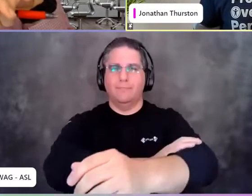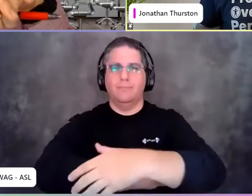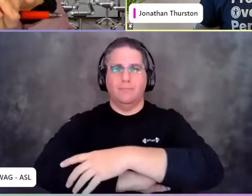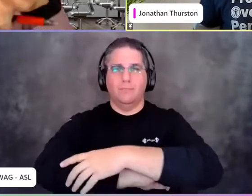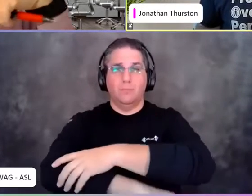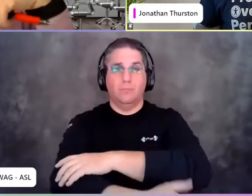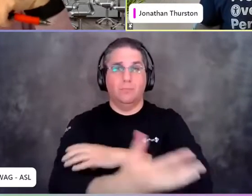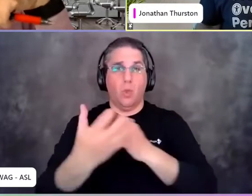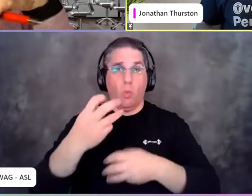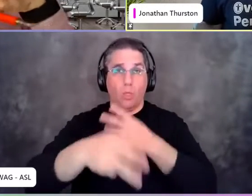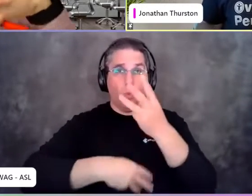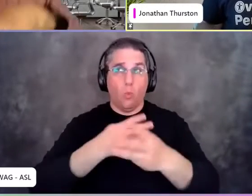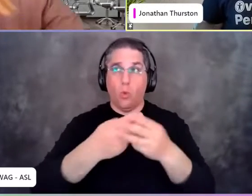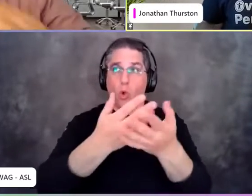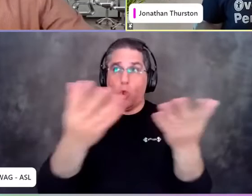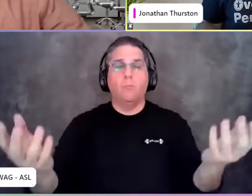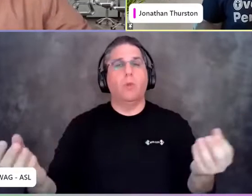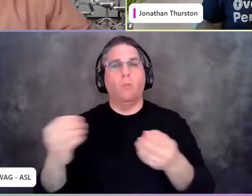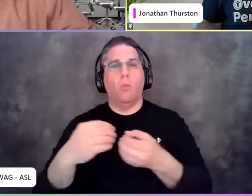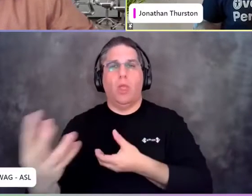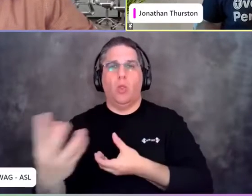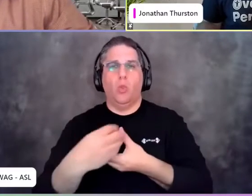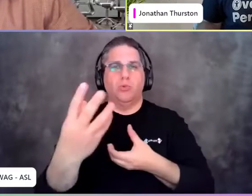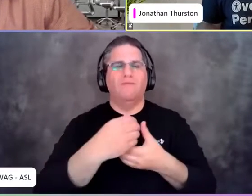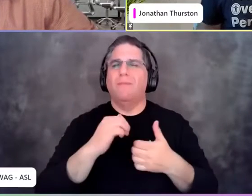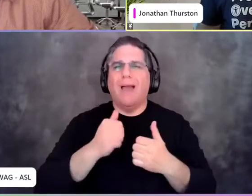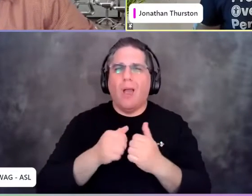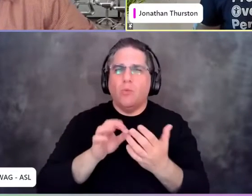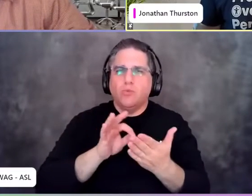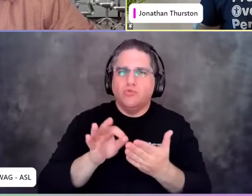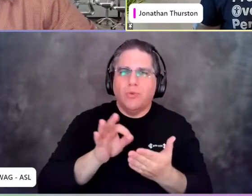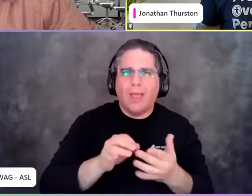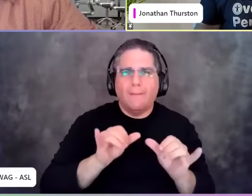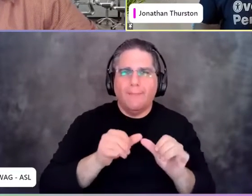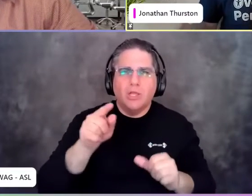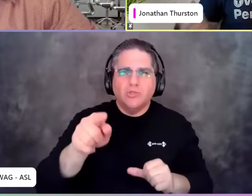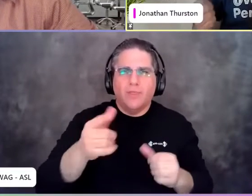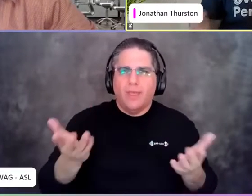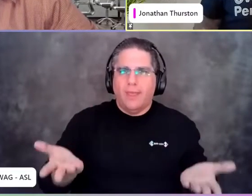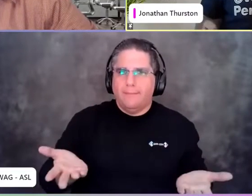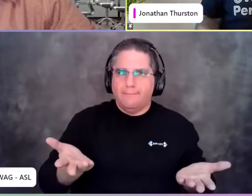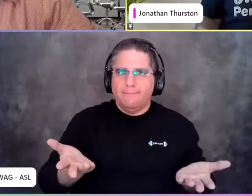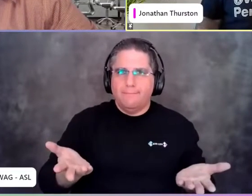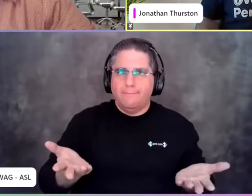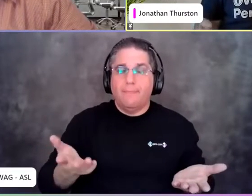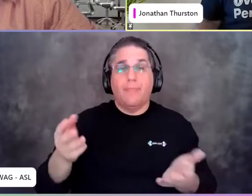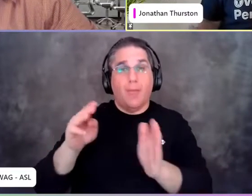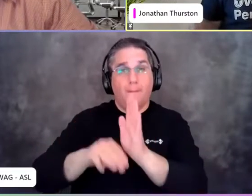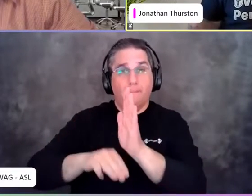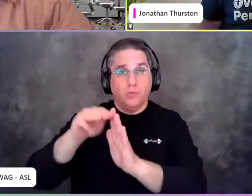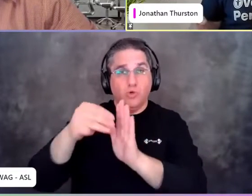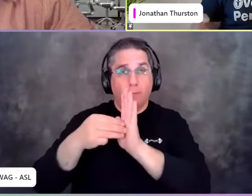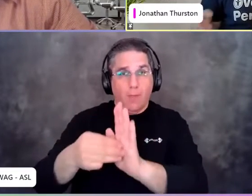well, I love strategy, I love the the vision. Around working towards a more inclusive world. But how do start to